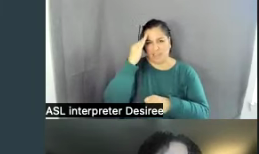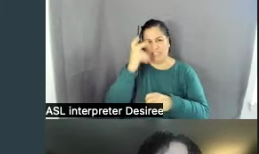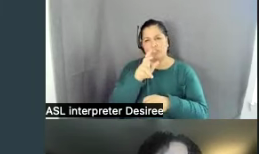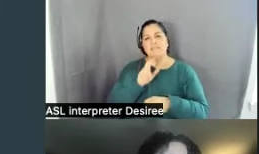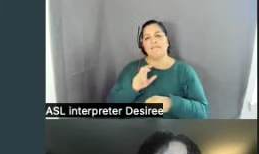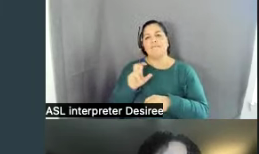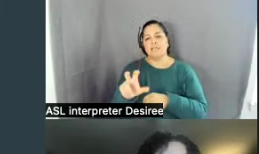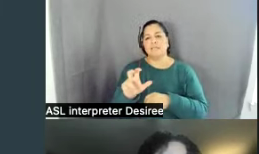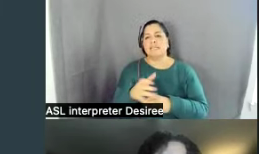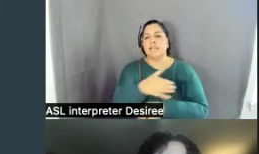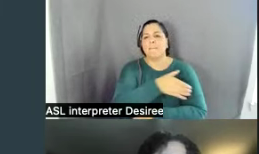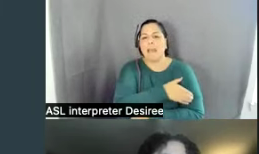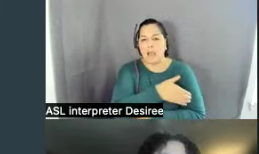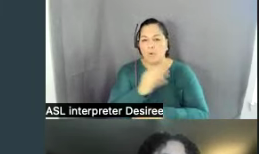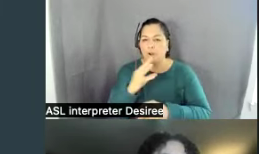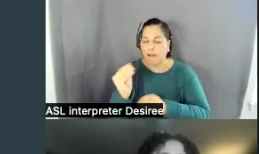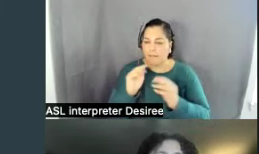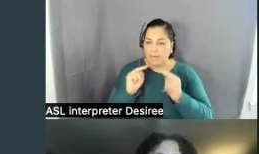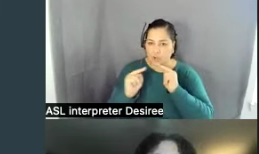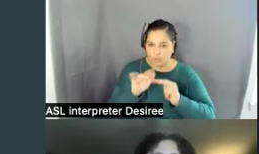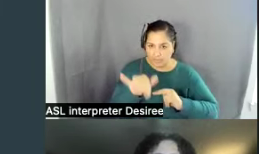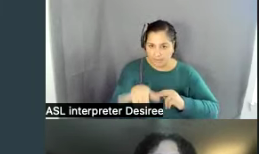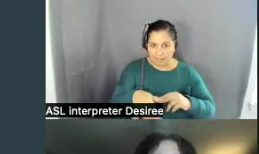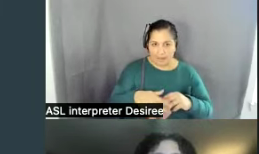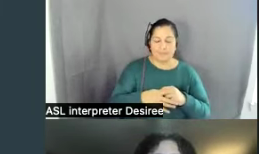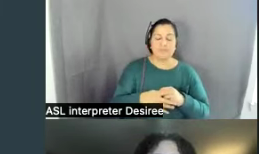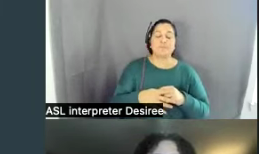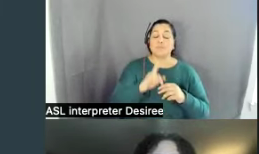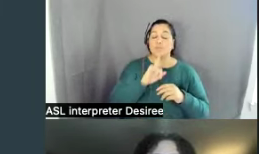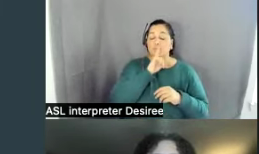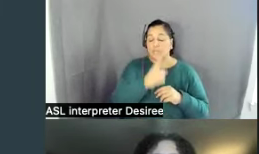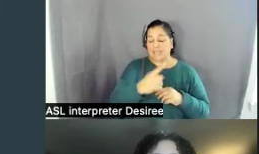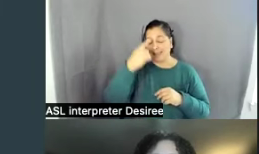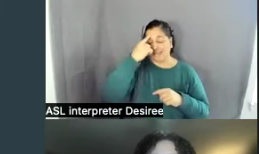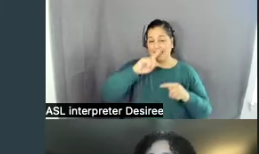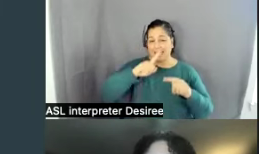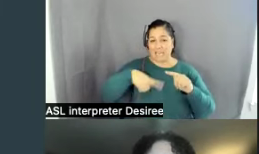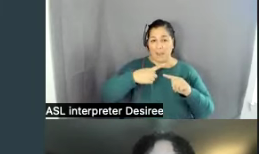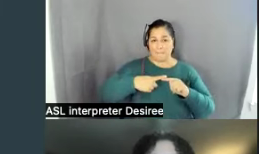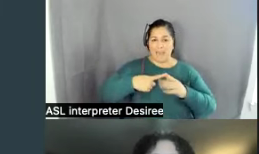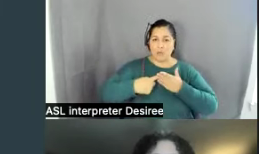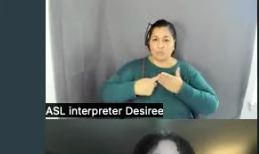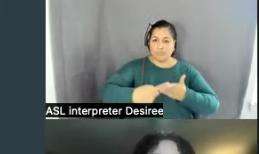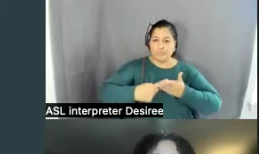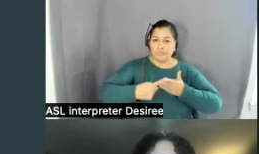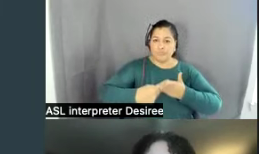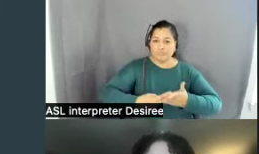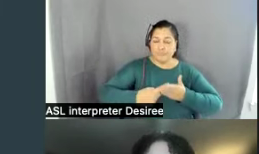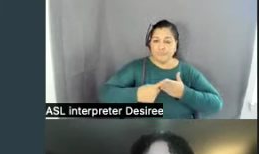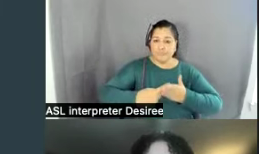in negotiating that, really think about dialog as a center in the work and that, the work is, is,